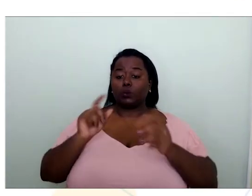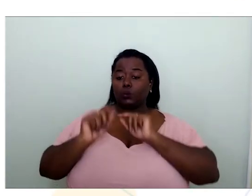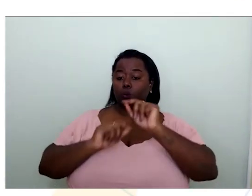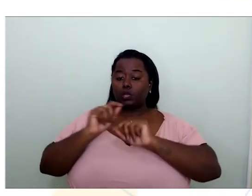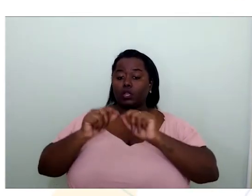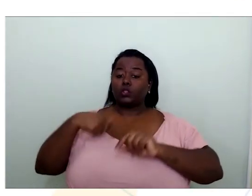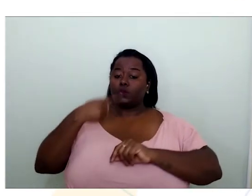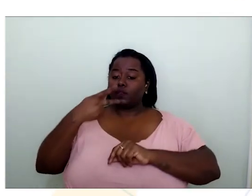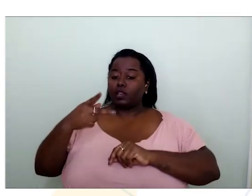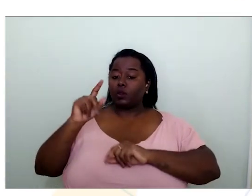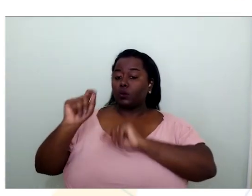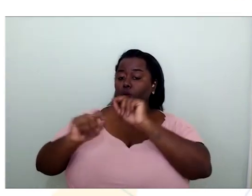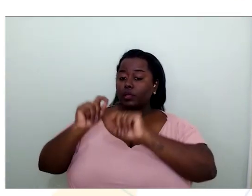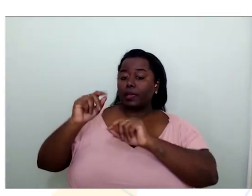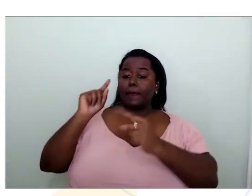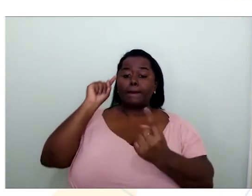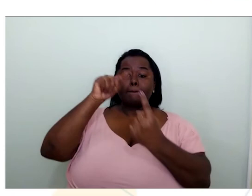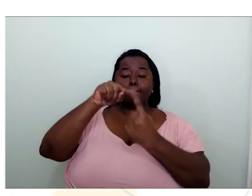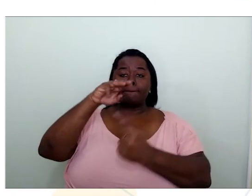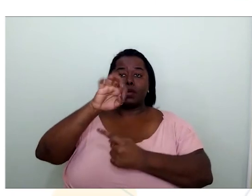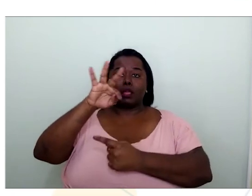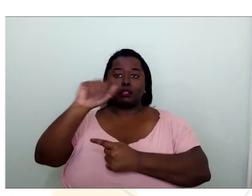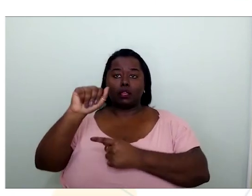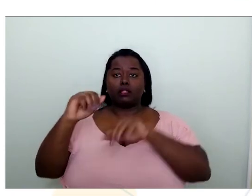we are talking about in sense so in in terms of the Millennium Development